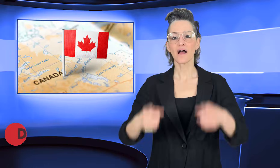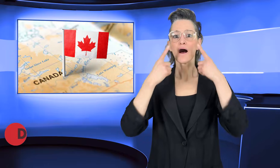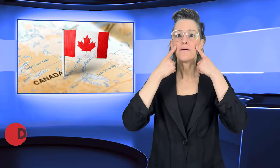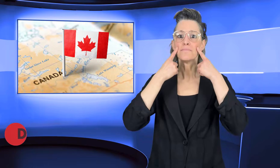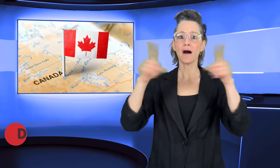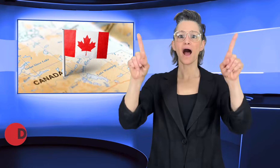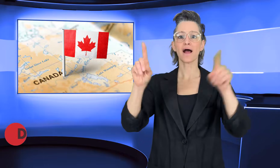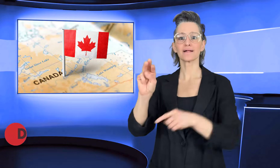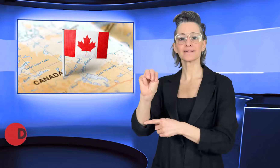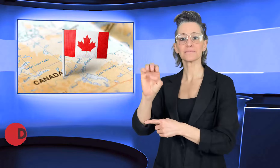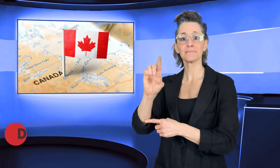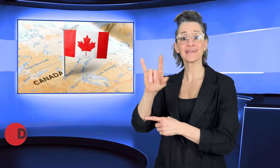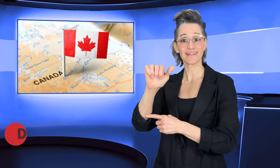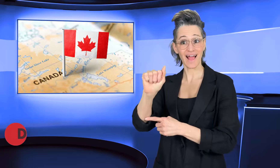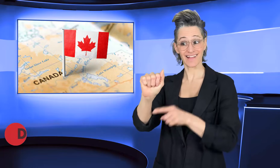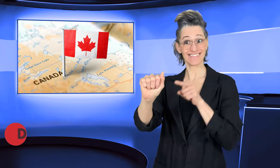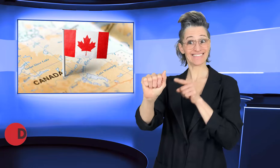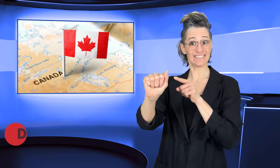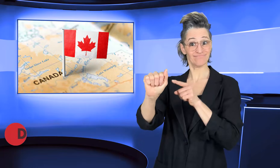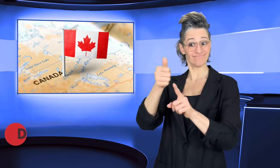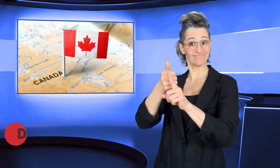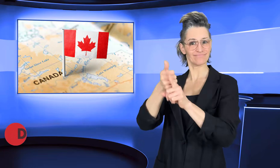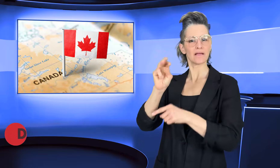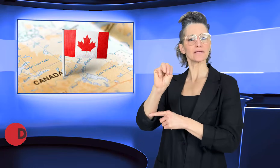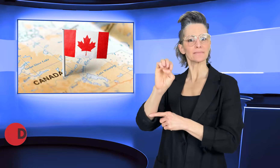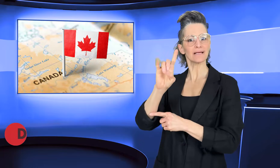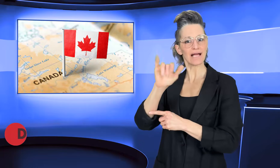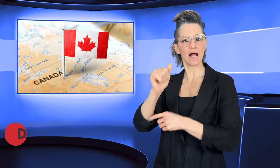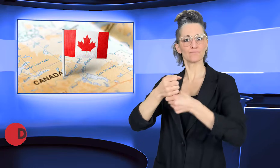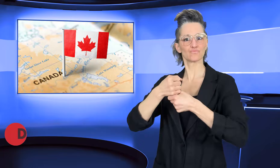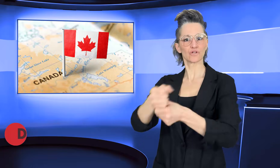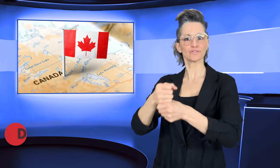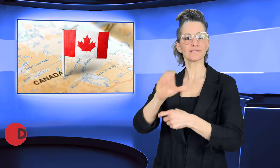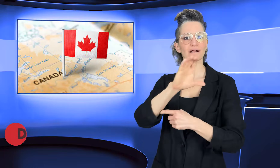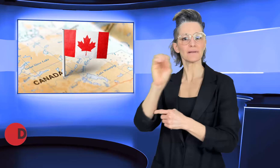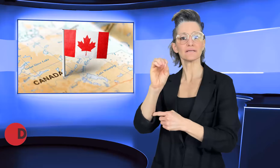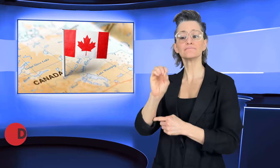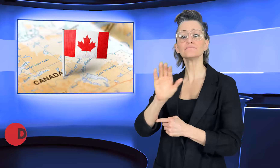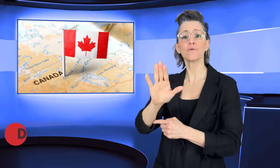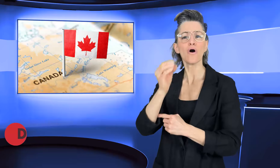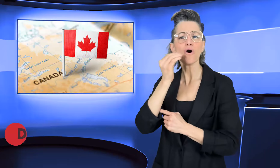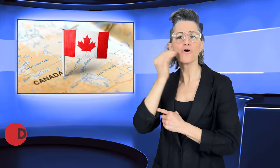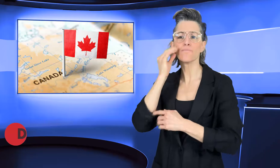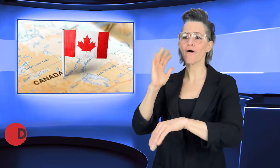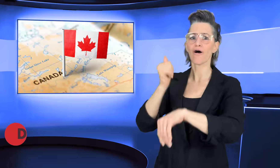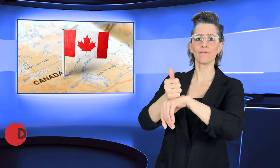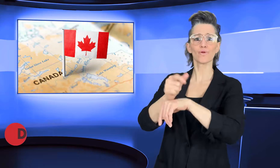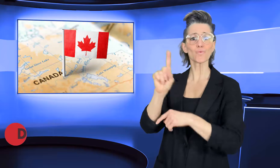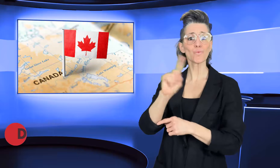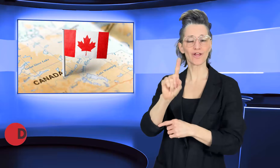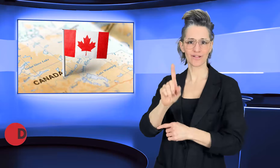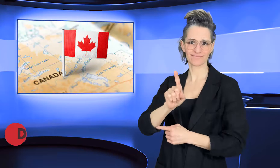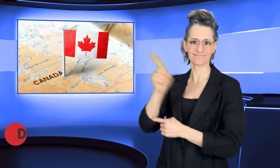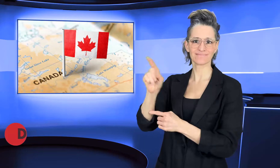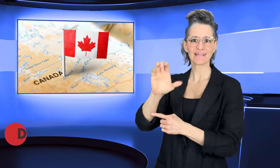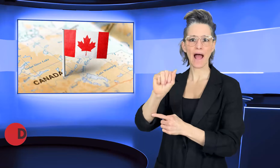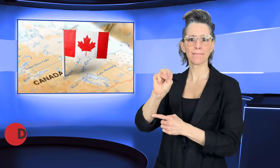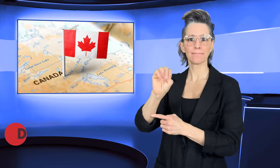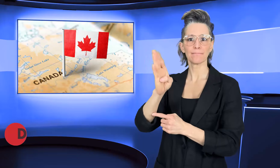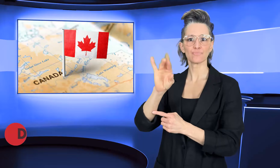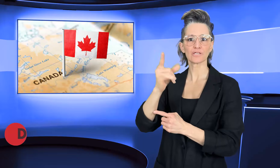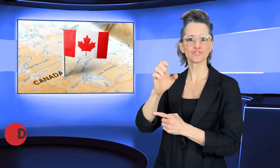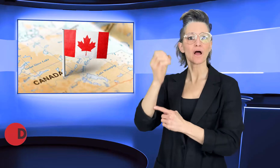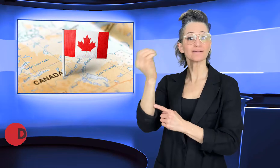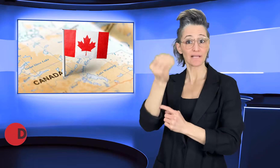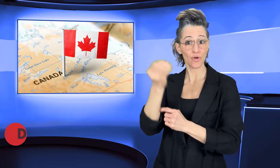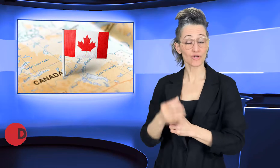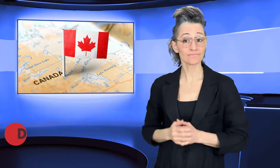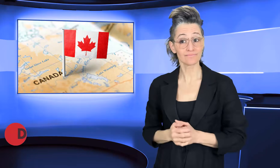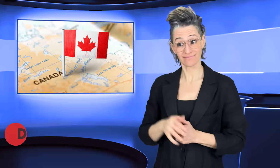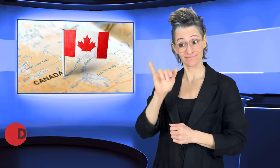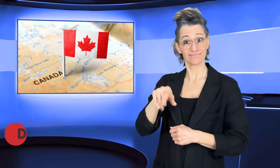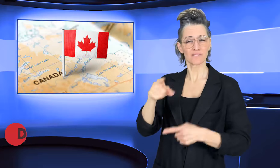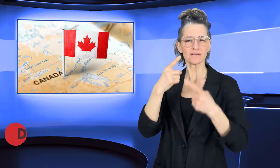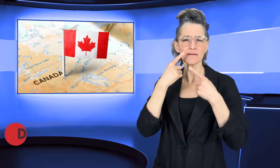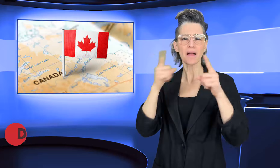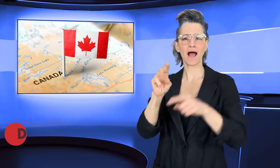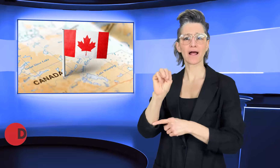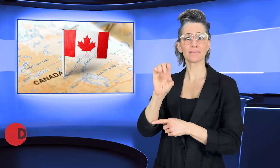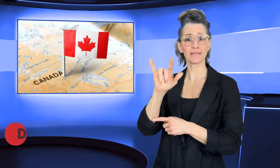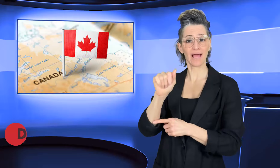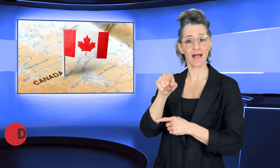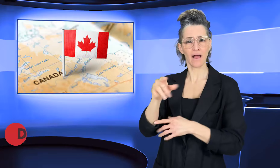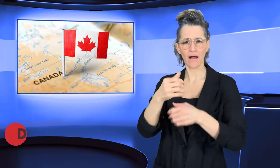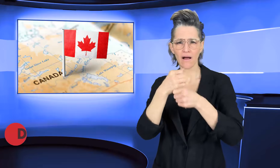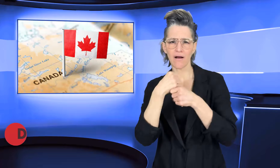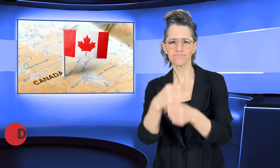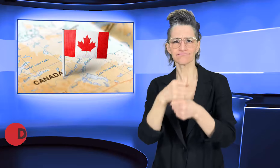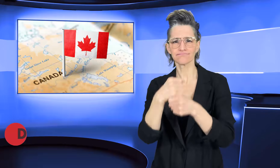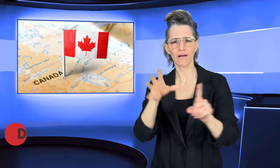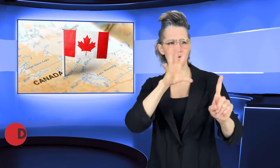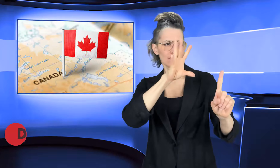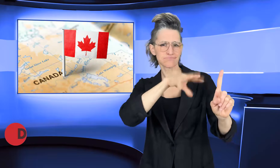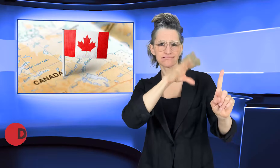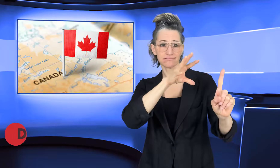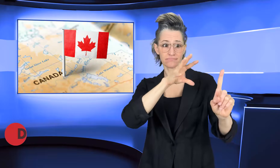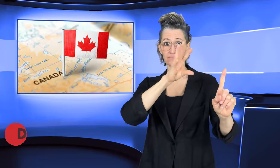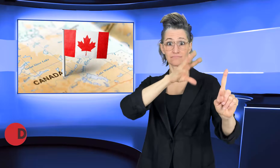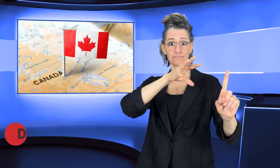PAH Media, a media production company based in Cambridge, Ontario, has produced